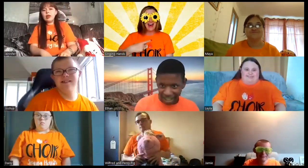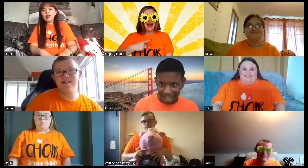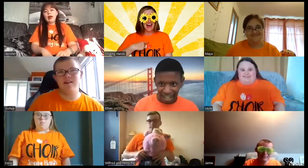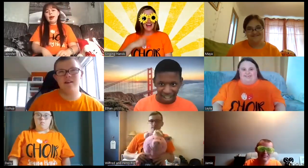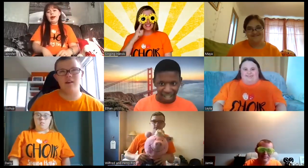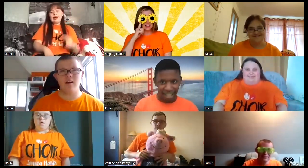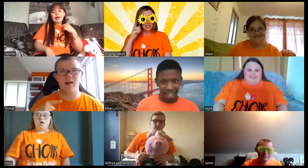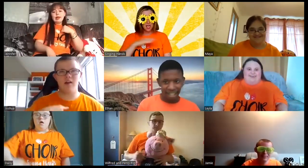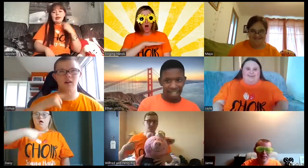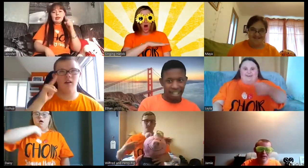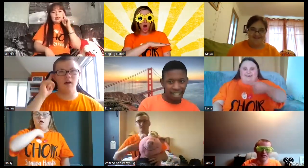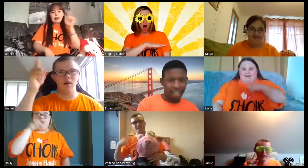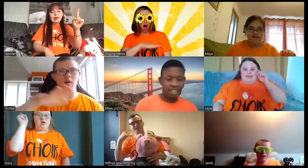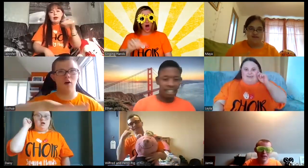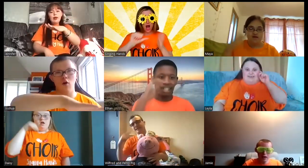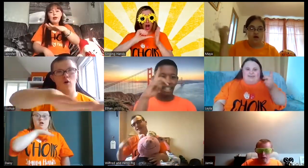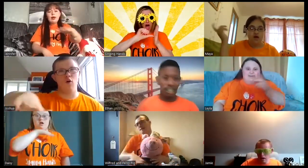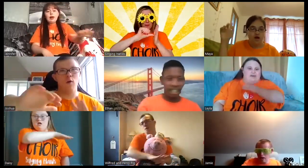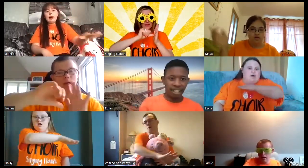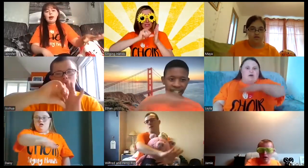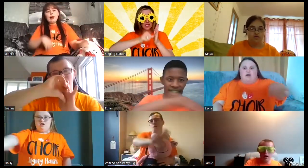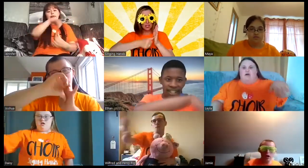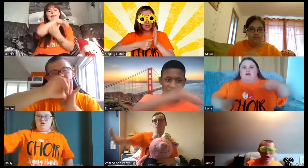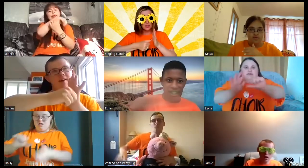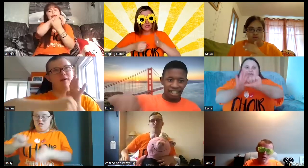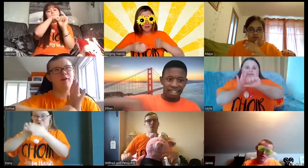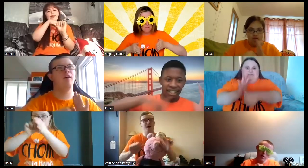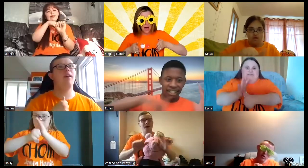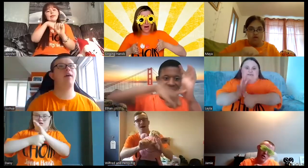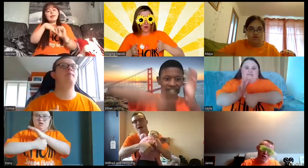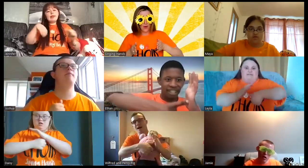I can see all obstacles in my way